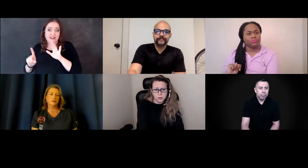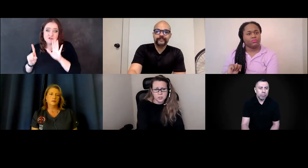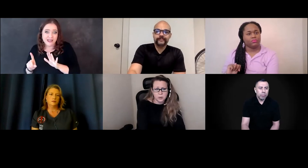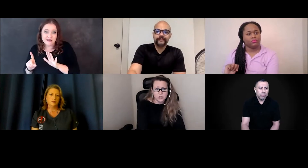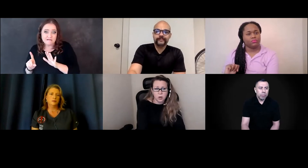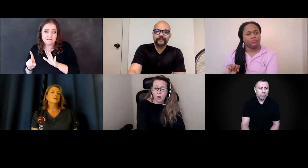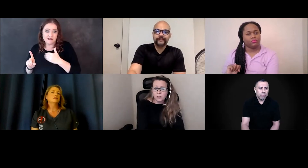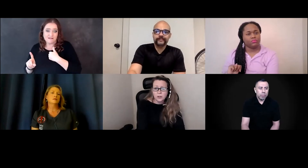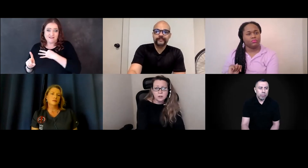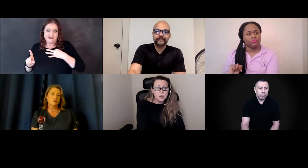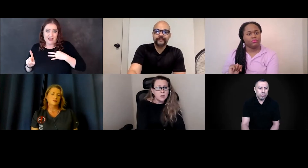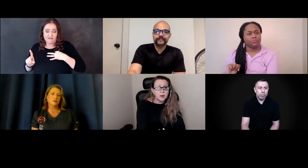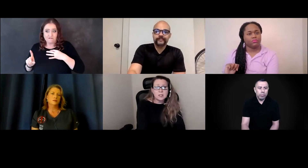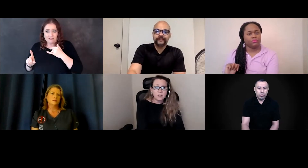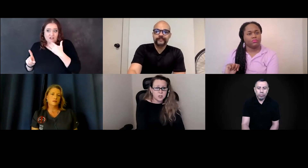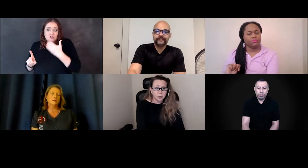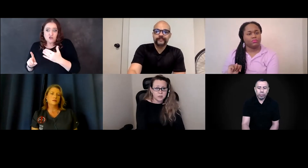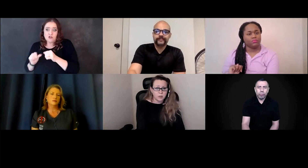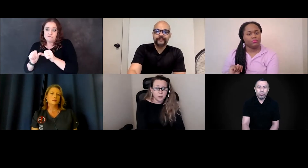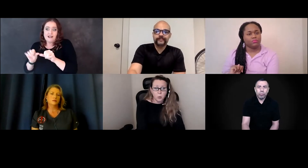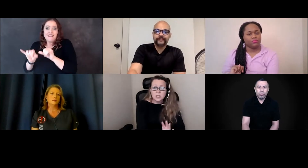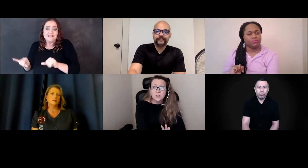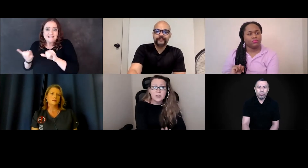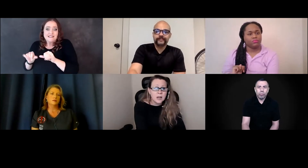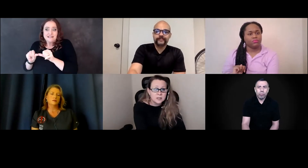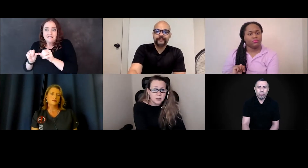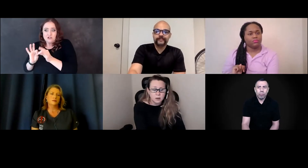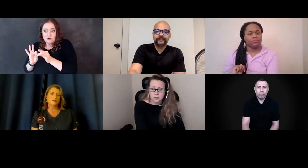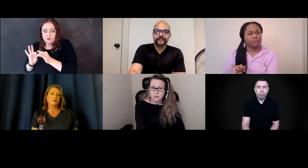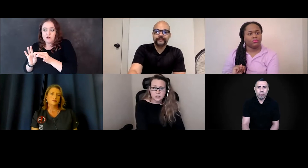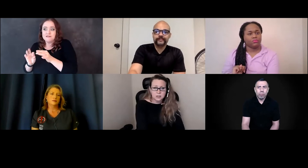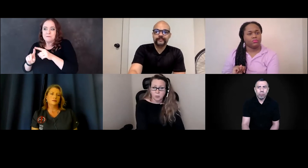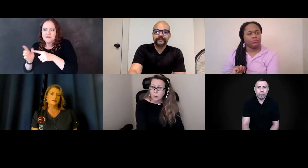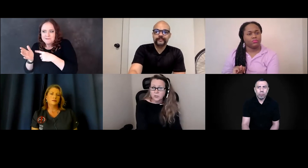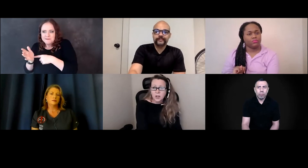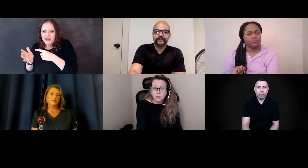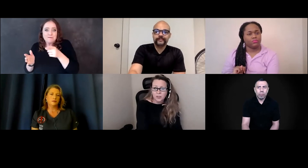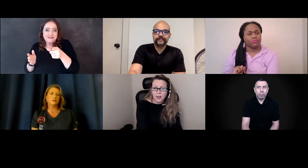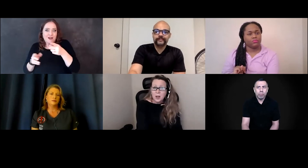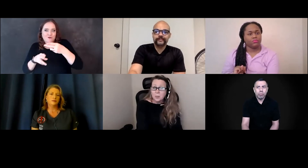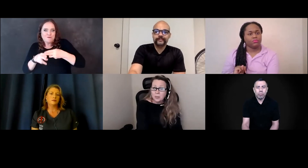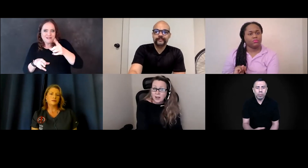interpreter situation, often there are staff interpreters involved which is fantastic. It's consistent. We've talked about that.